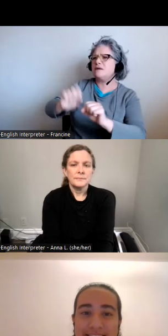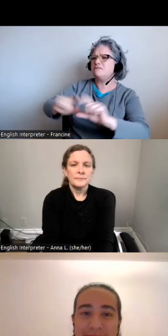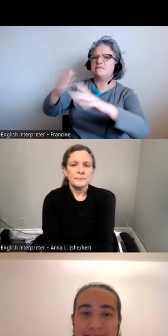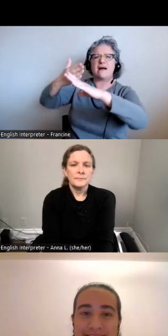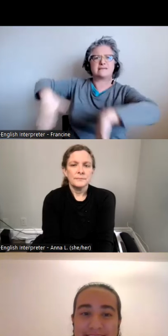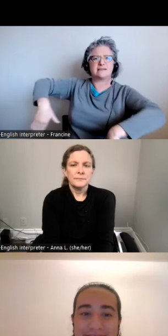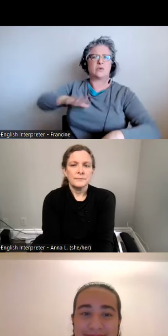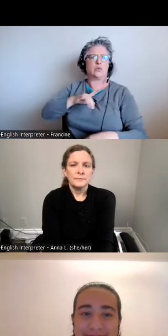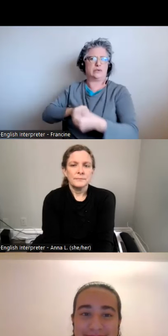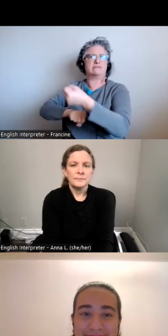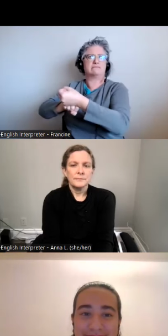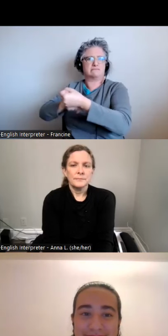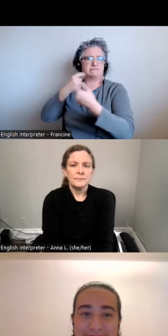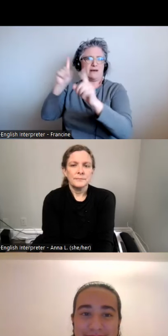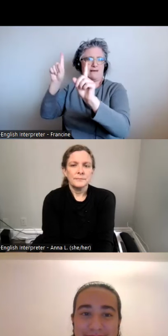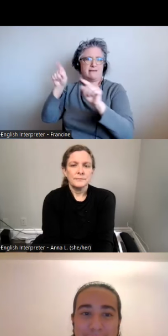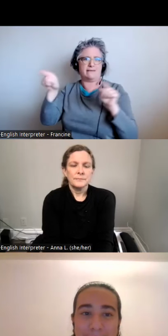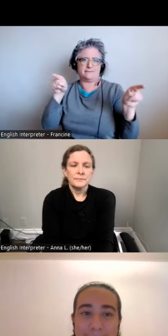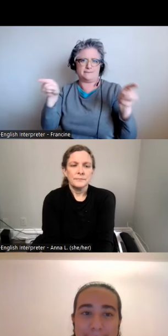We donate our Time money and efforts to amplify our voice and develop our advocacy, skills, toronto chapter members successfully advocated for the Ontario Government, Photo, id for non-drivers and for accessible, Federal Government, Websites.